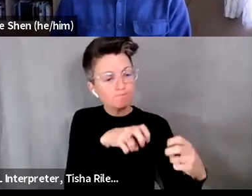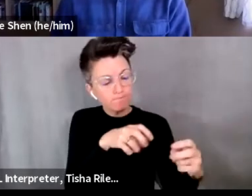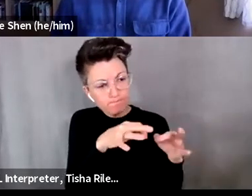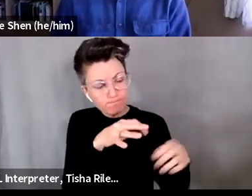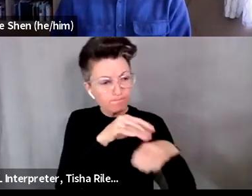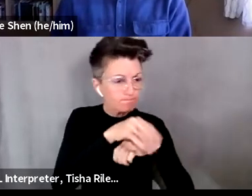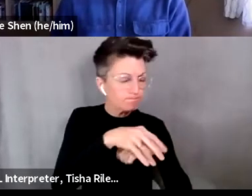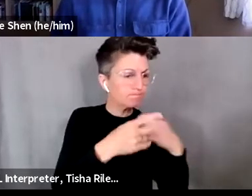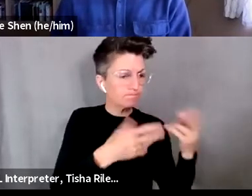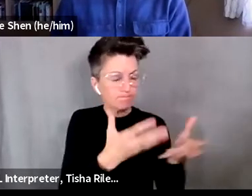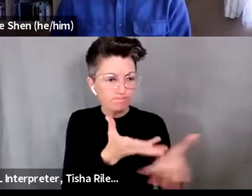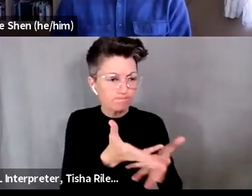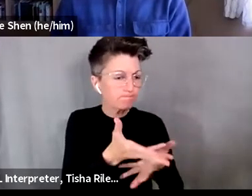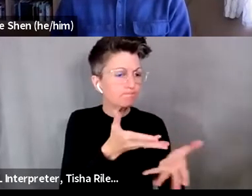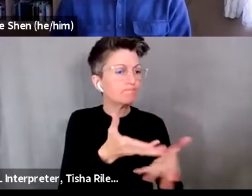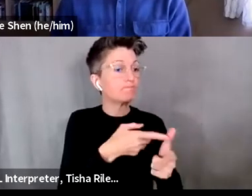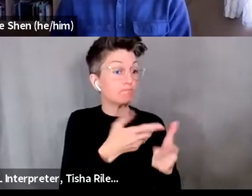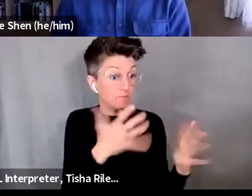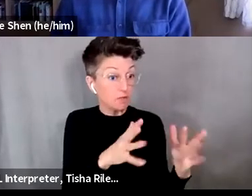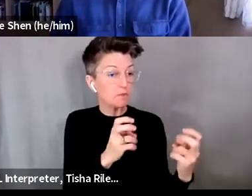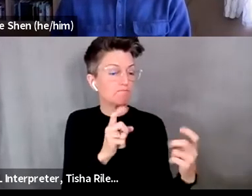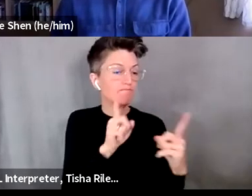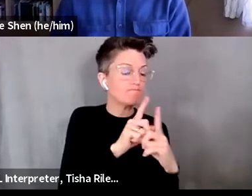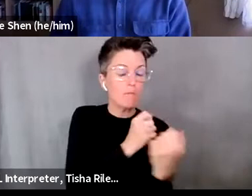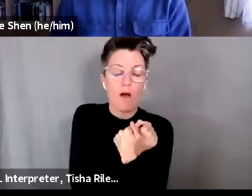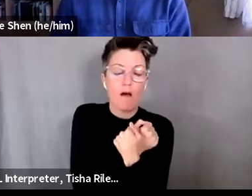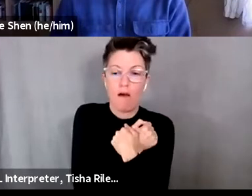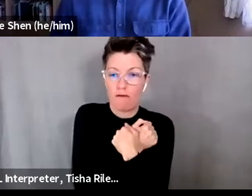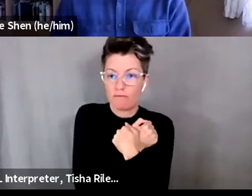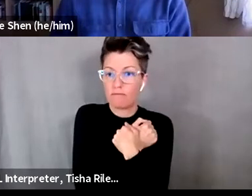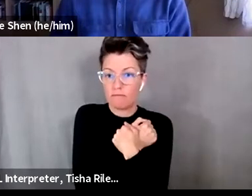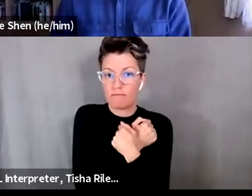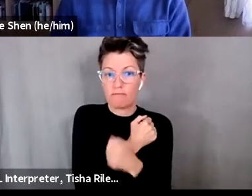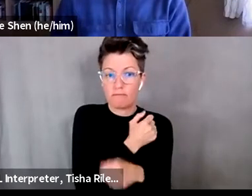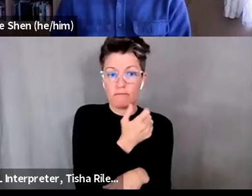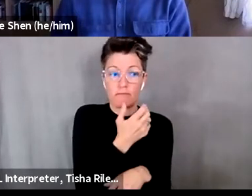a visit, whether it was challenging or, you know, good news, and